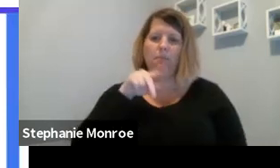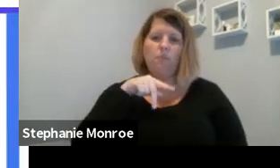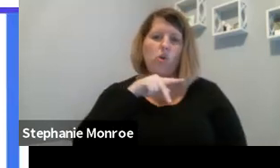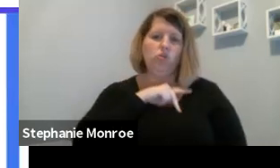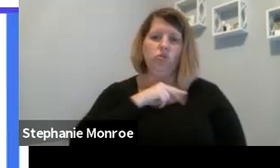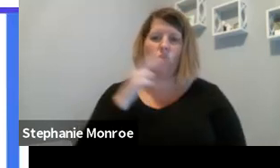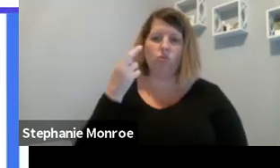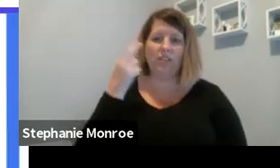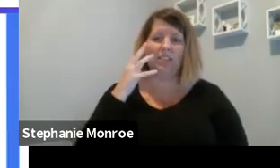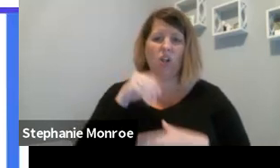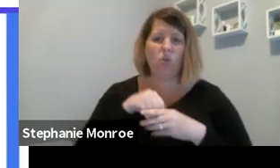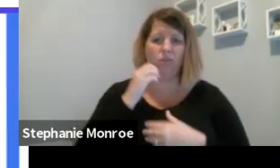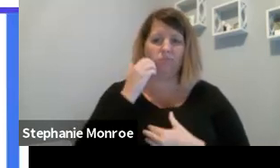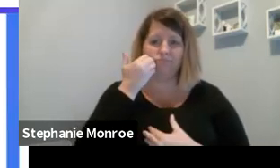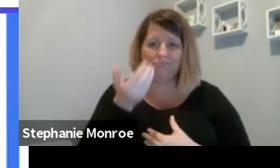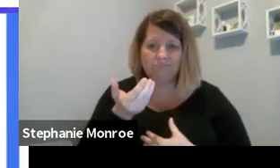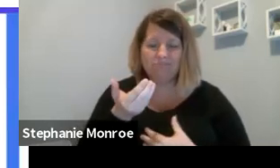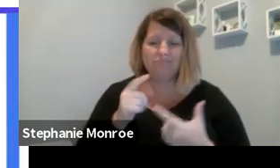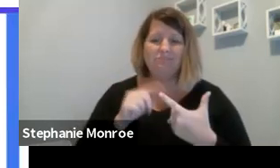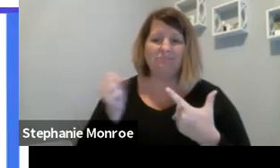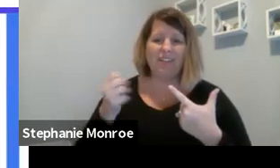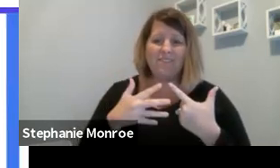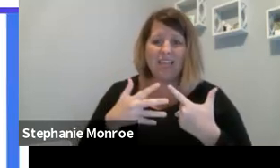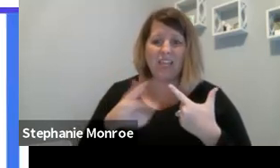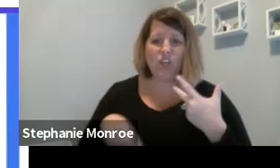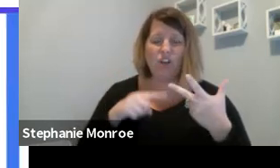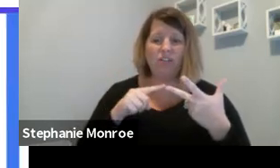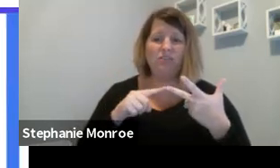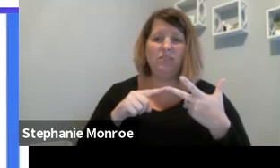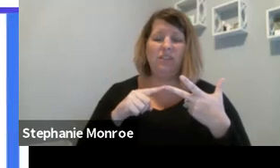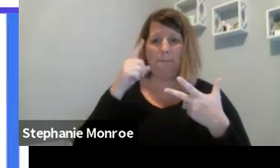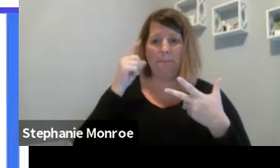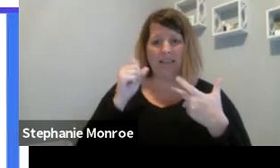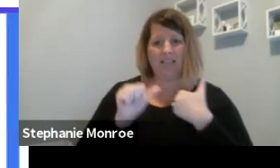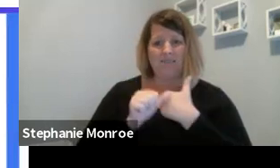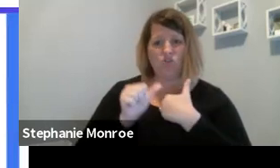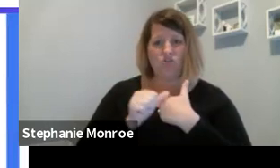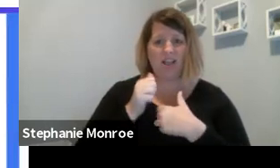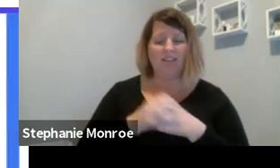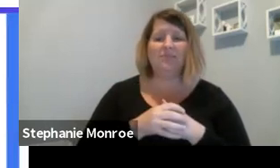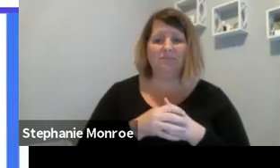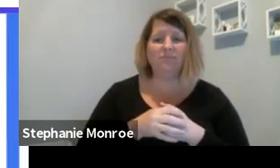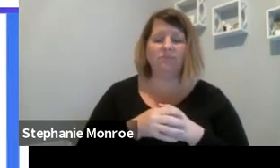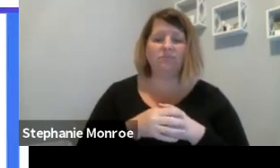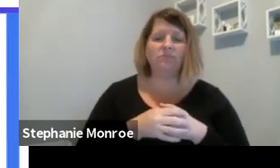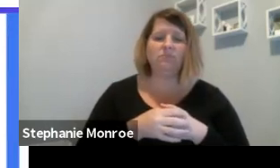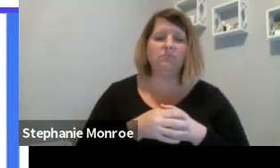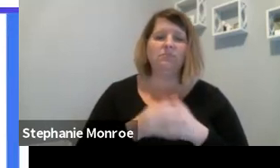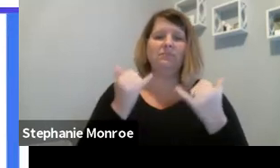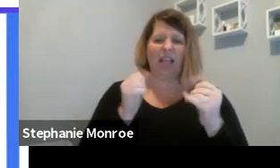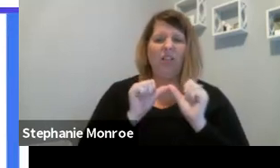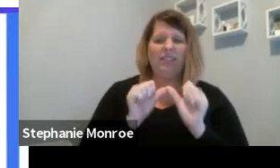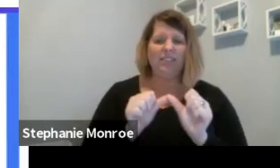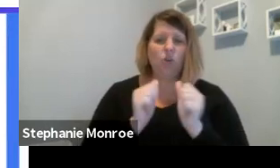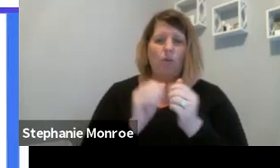including shame, fear, and because of threats. Now let's continue with stats.